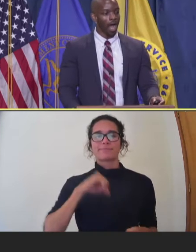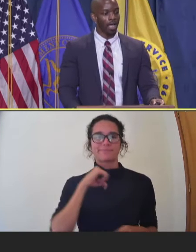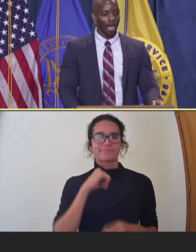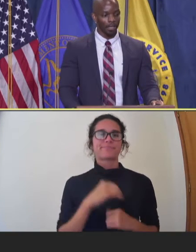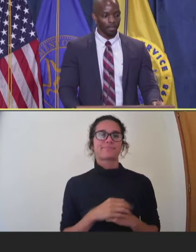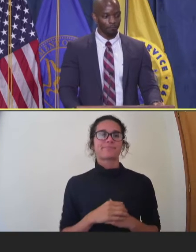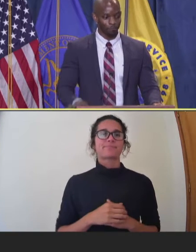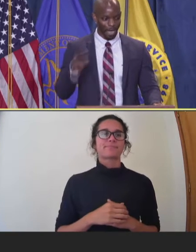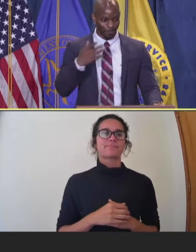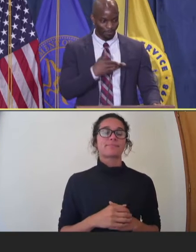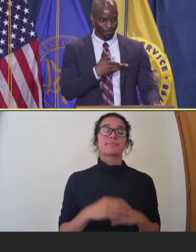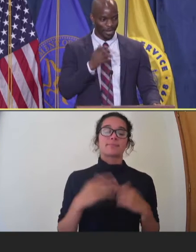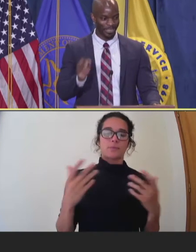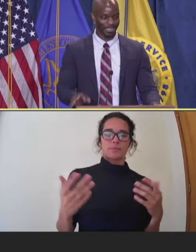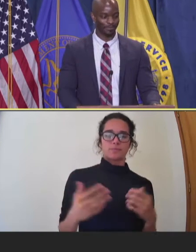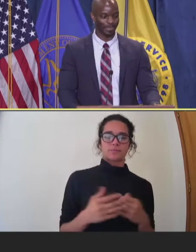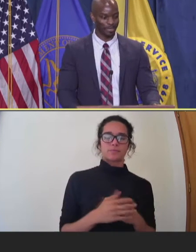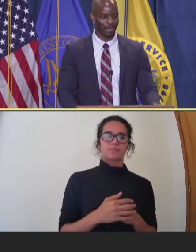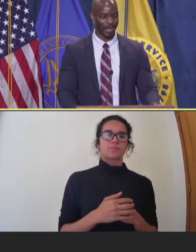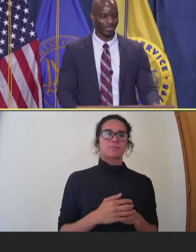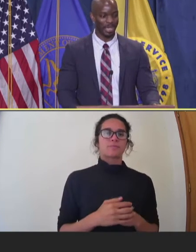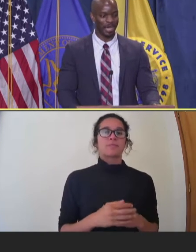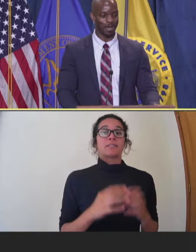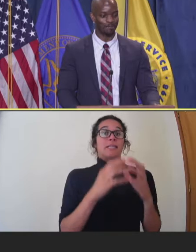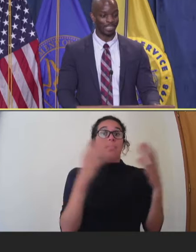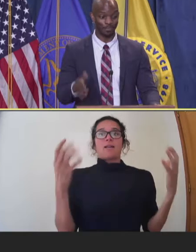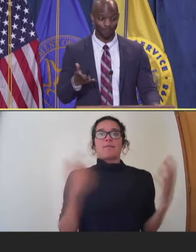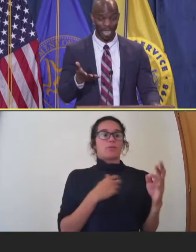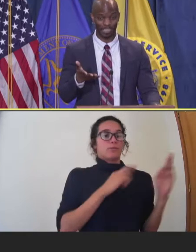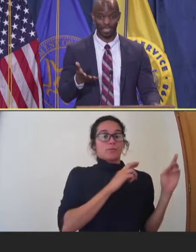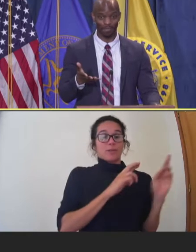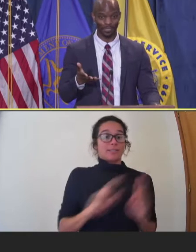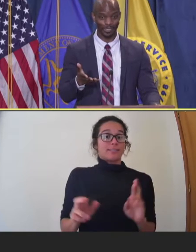A lot of what I was prepared to speak about, Jennifer actually covered. So,